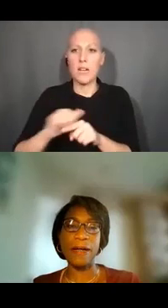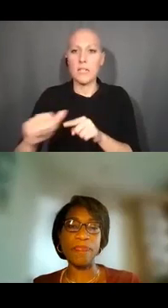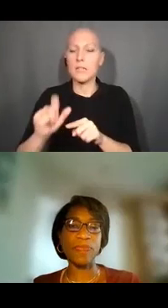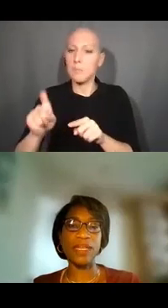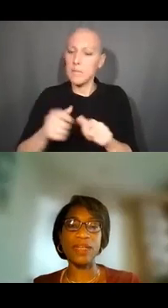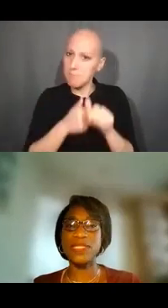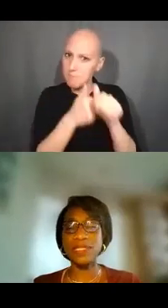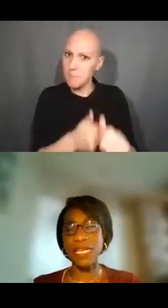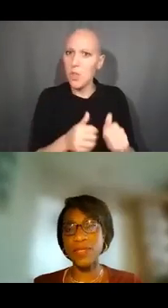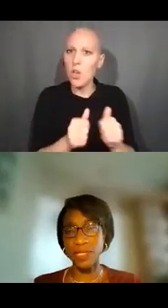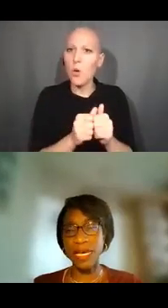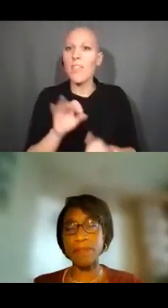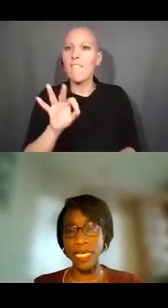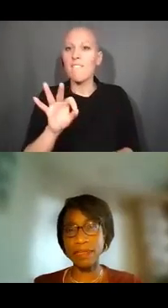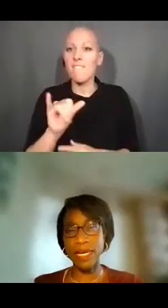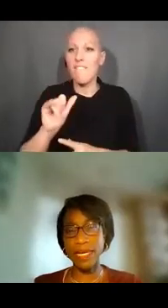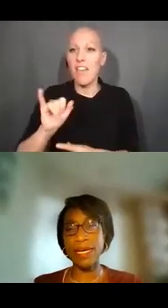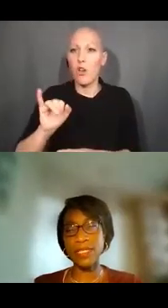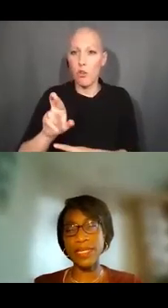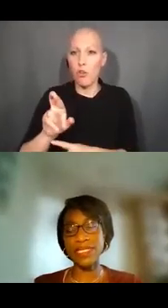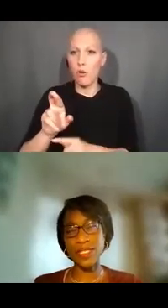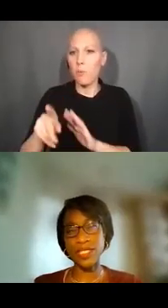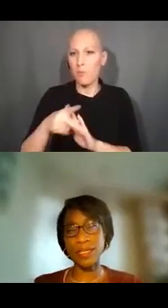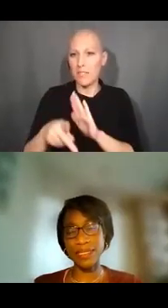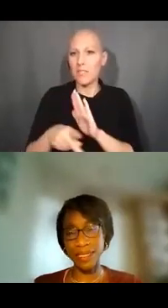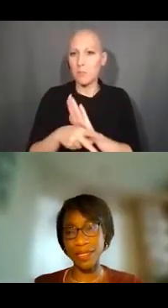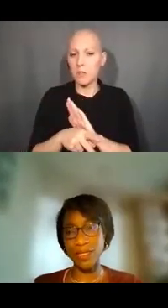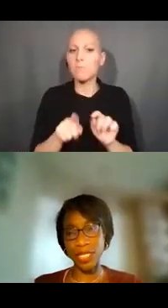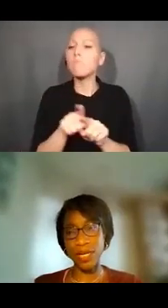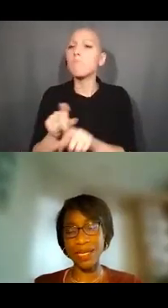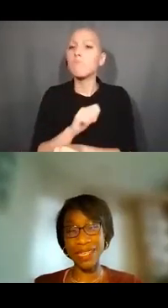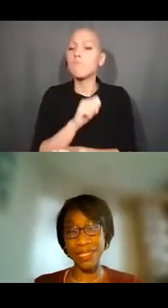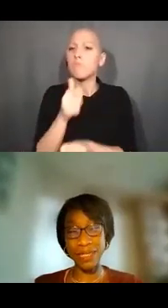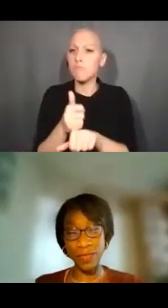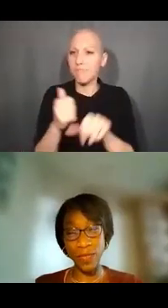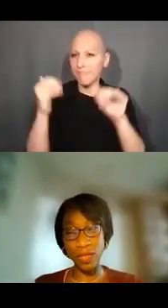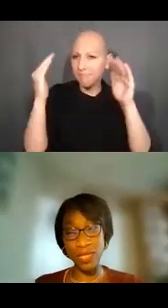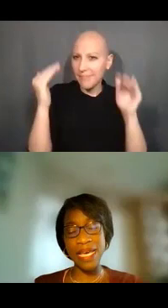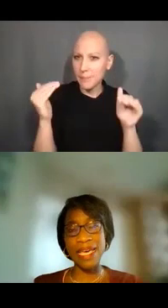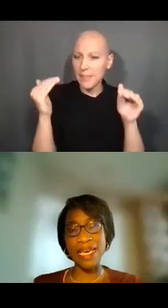And it also establishes that baseline expectation that data sharing is the default